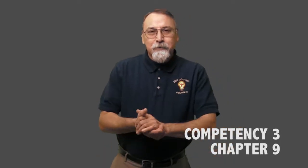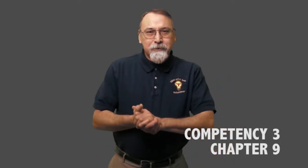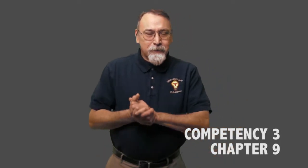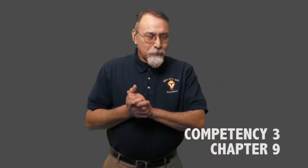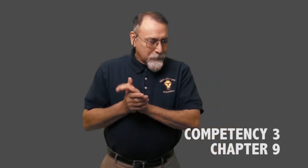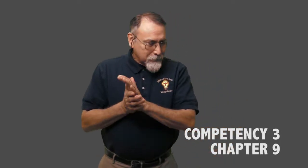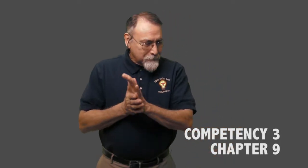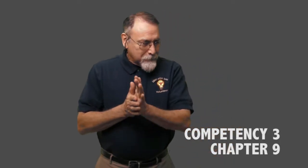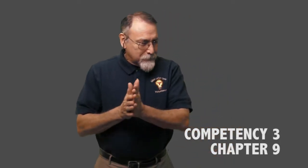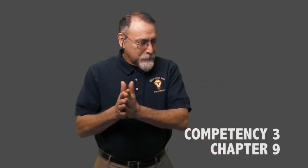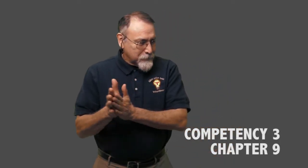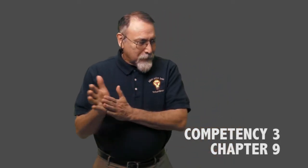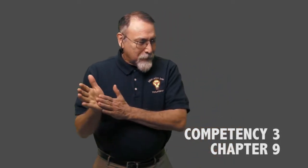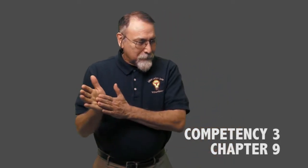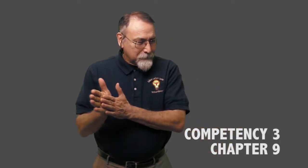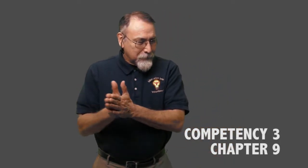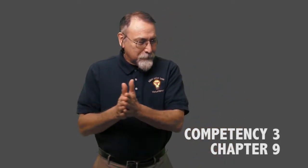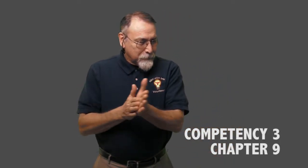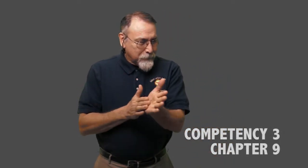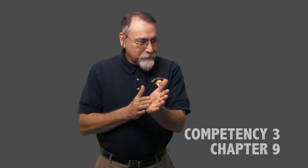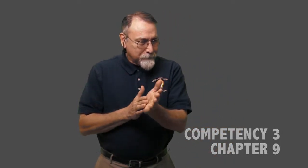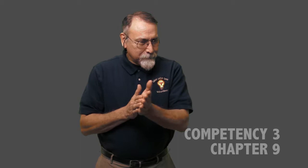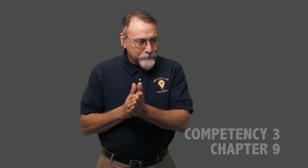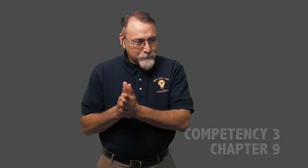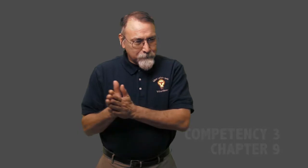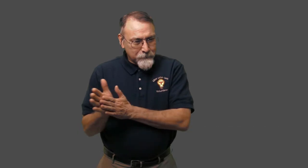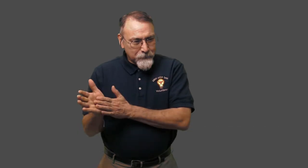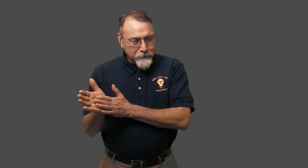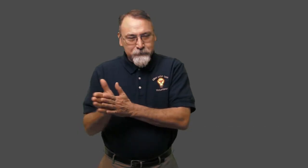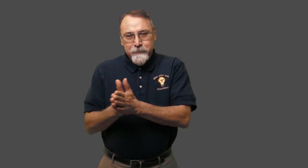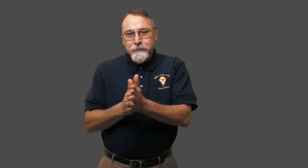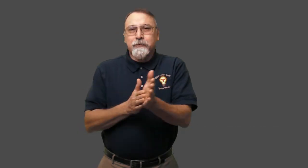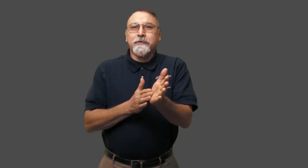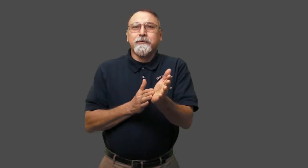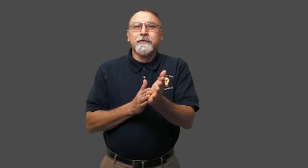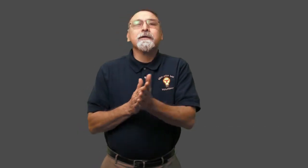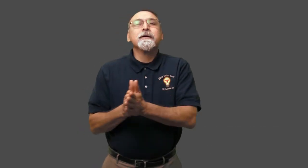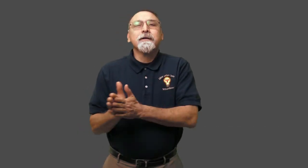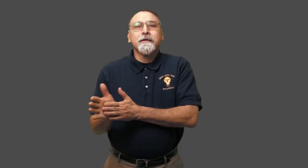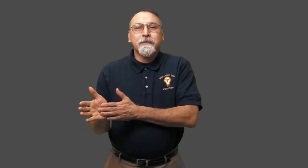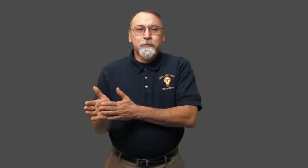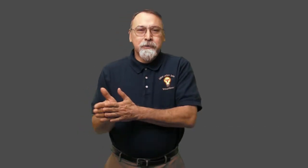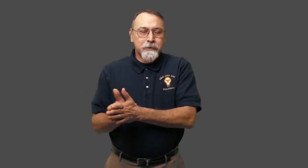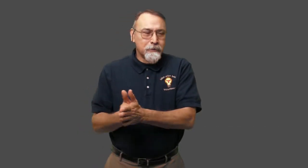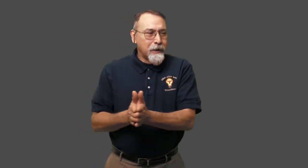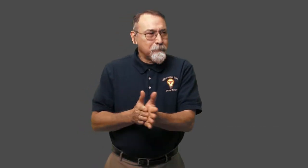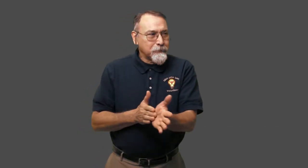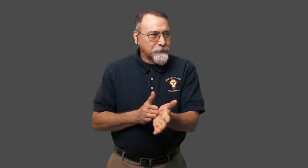Once again welcome to Competency 3 of Database Administration, this particular Competency